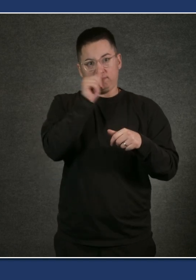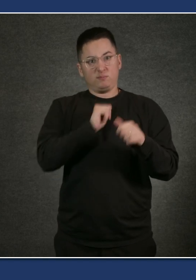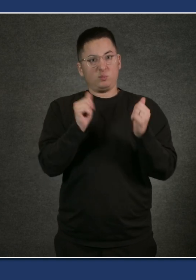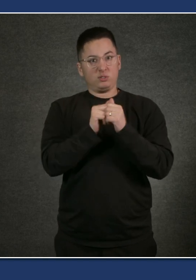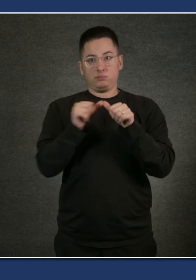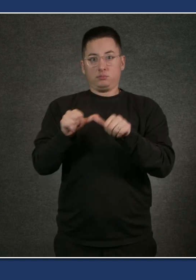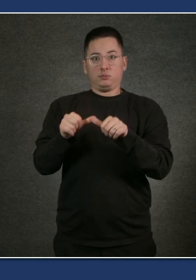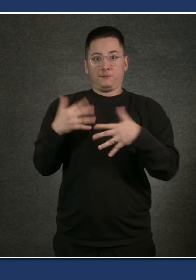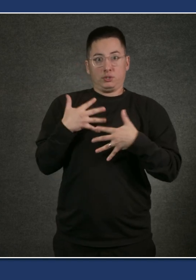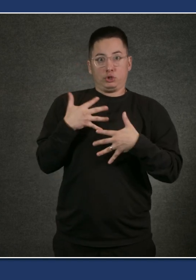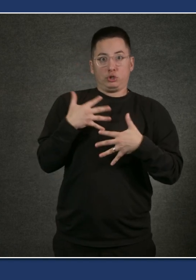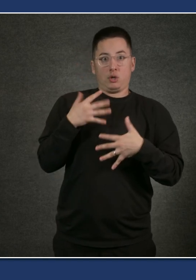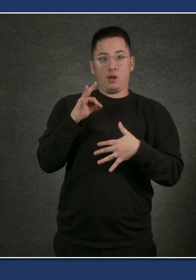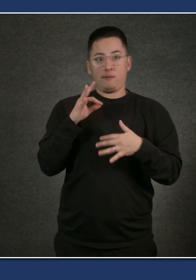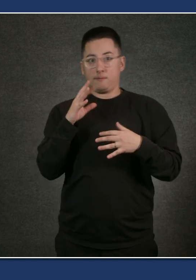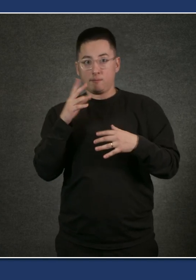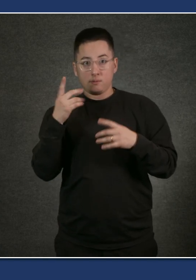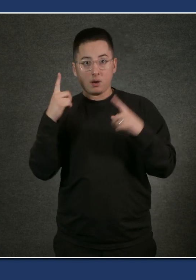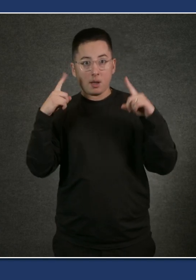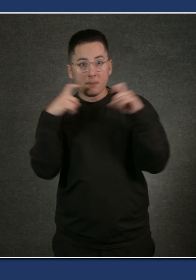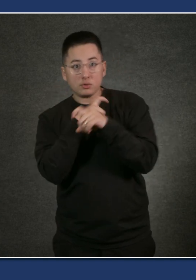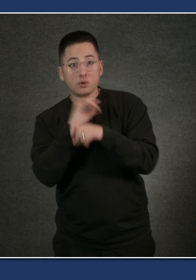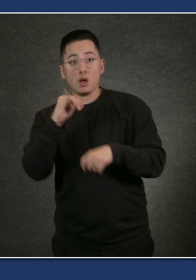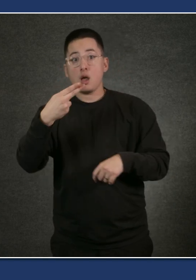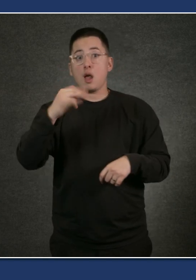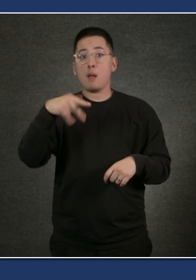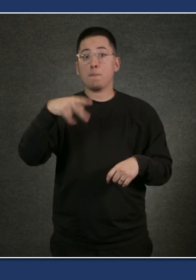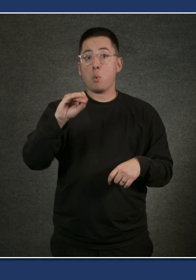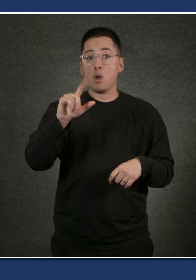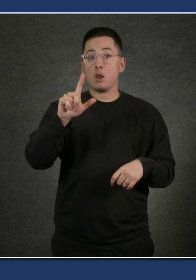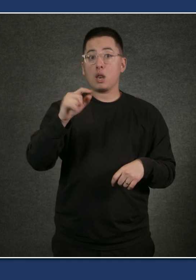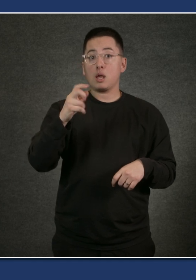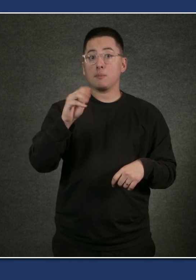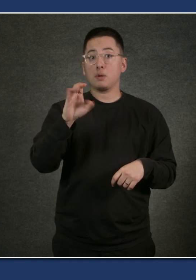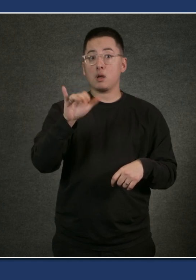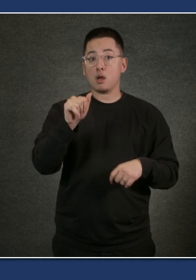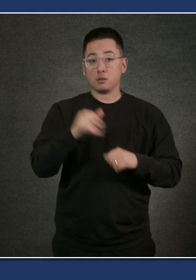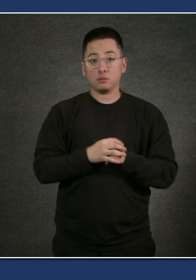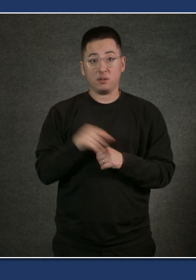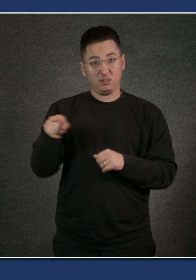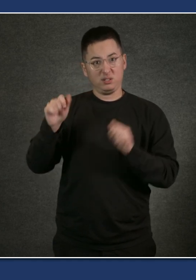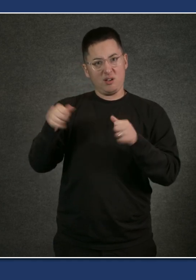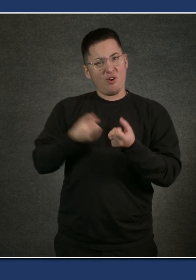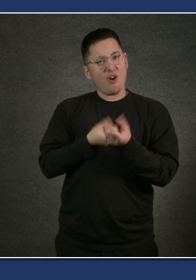and grappling with the persistent fear of complications like hypoglycemia.